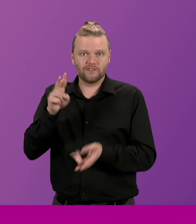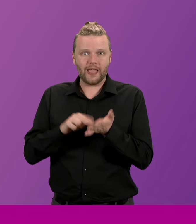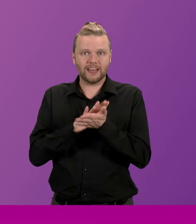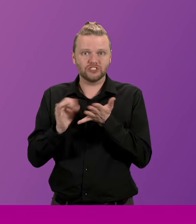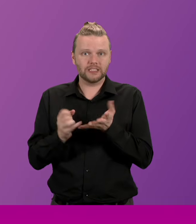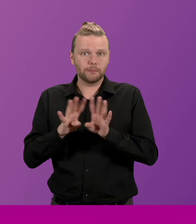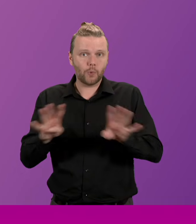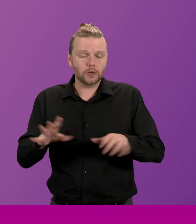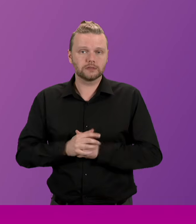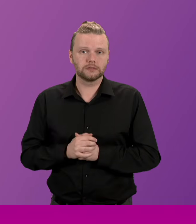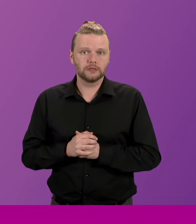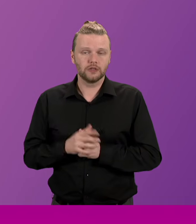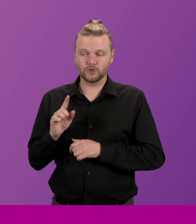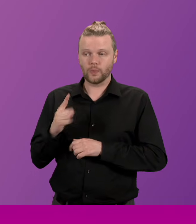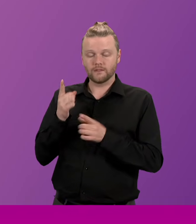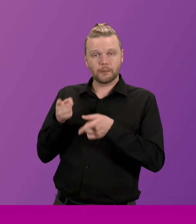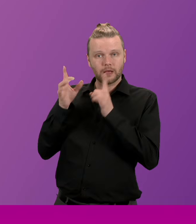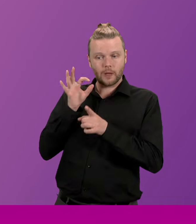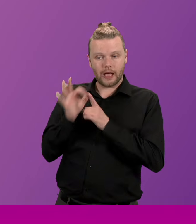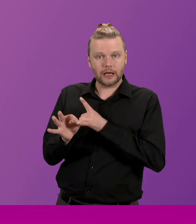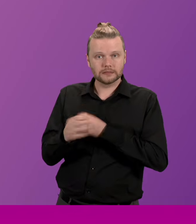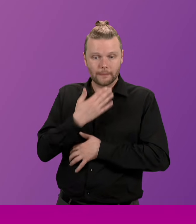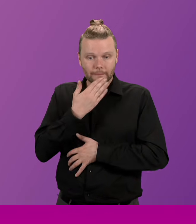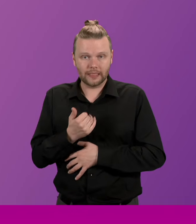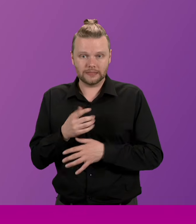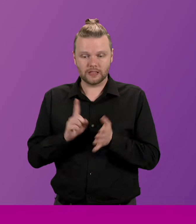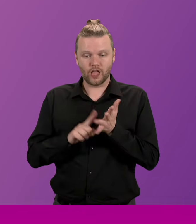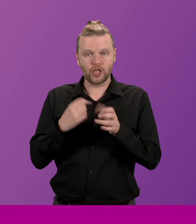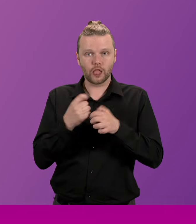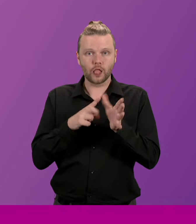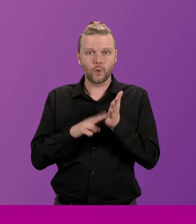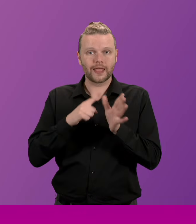Will the First Minister instruct HIAL to reach an agreement with Loganair that protects lifeline air